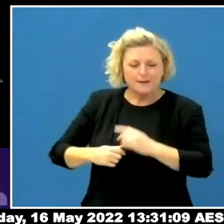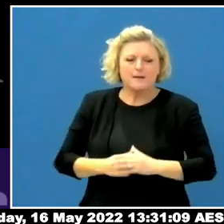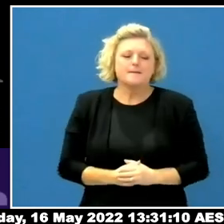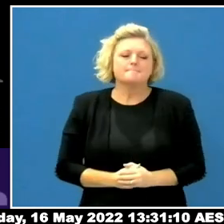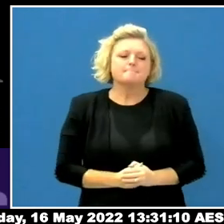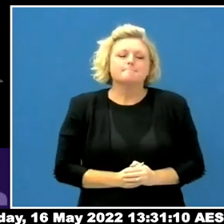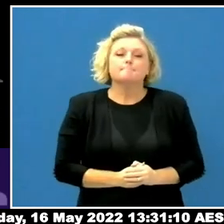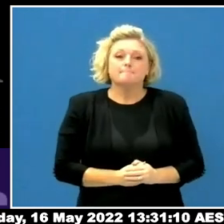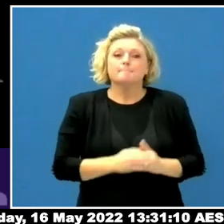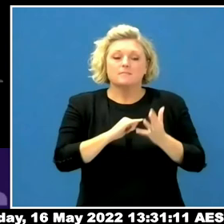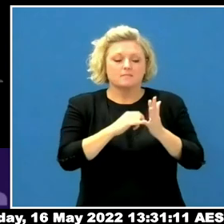He's quite a unique character.